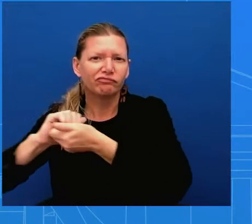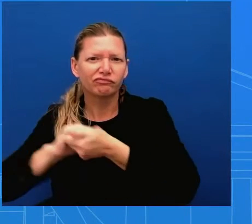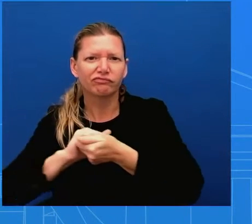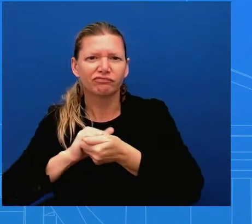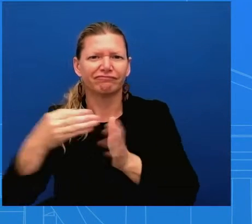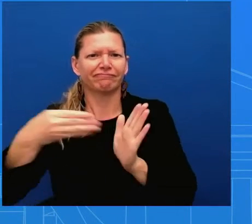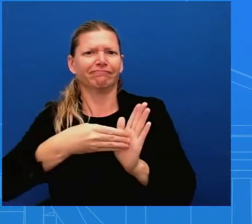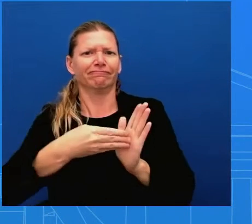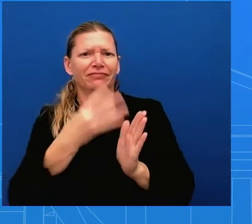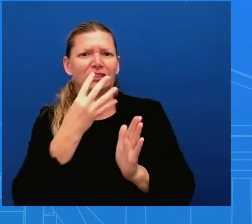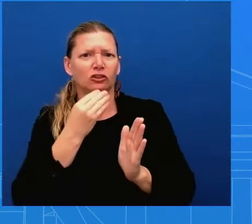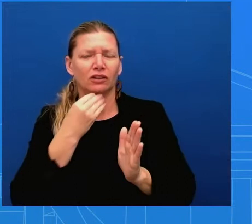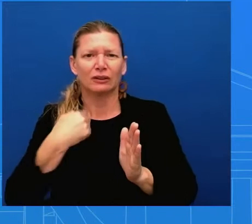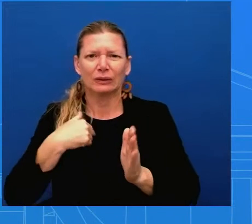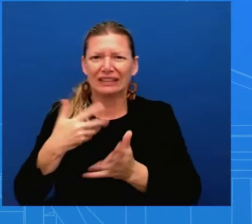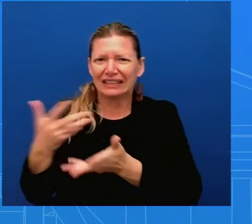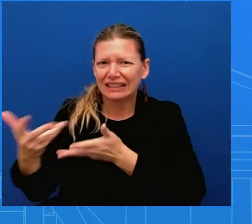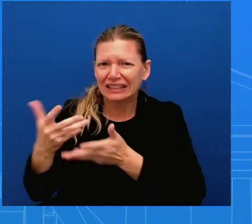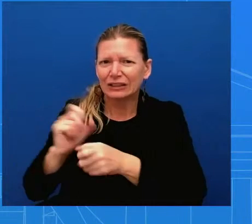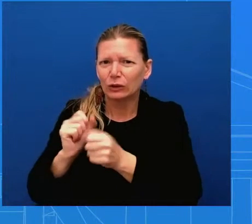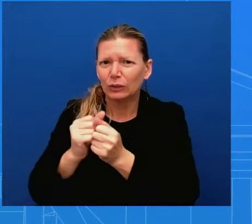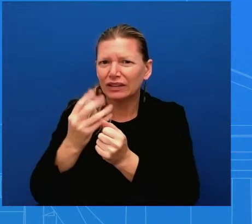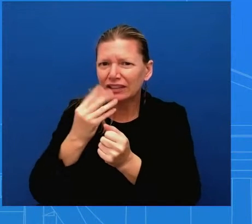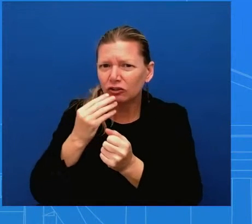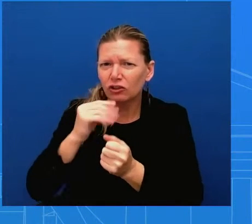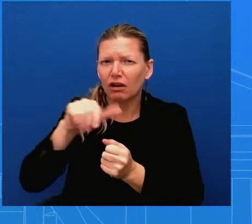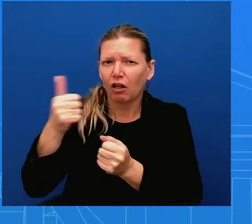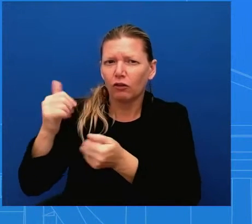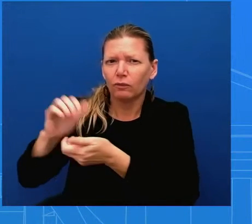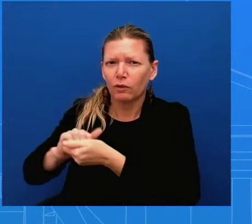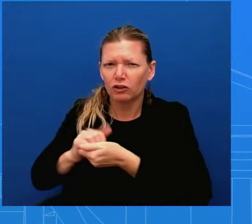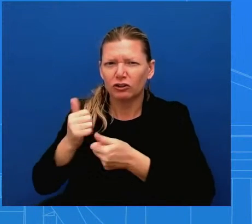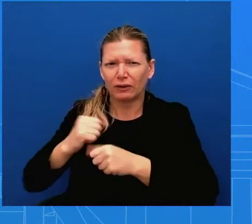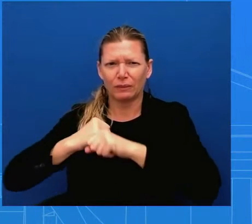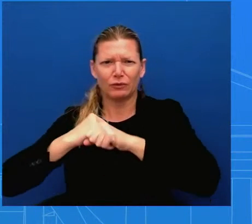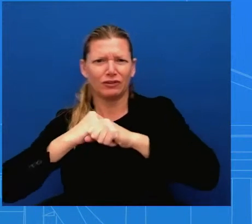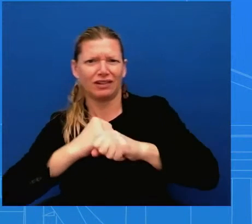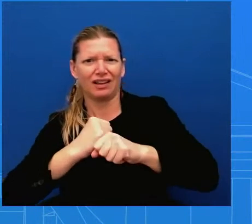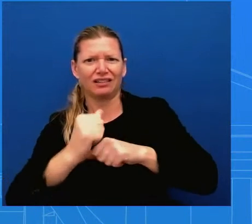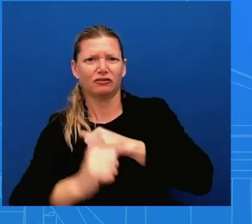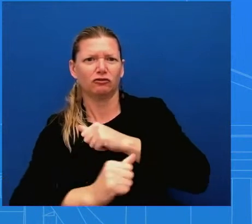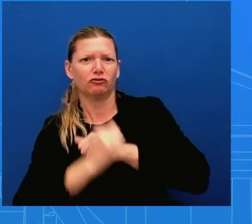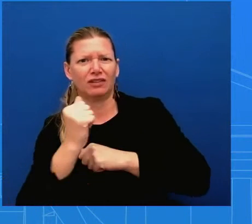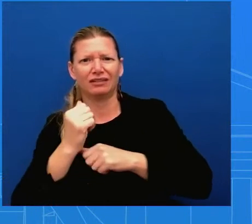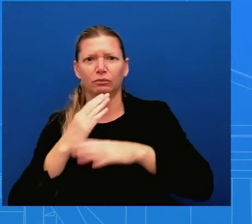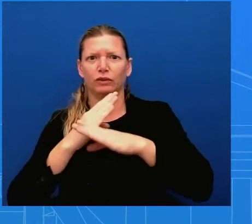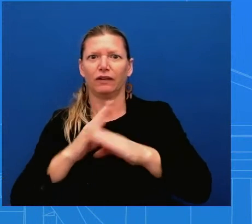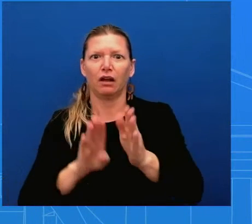through a calibrated combination of diplomacy, deterrence, force posture adjustments,